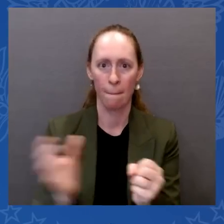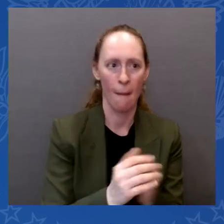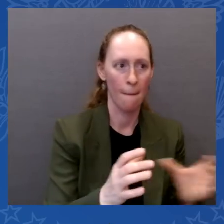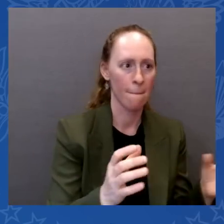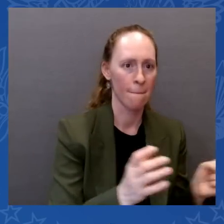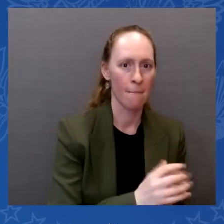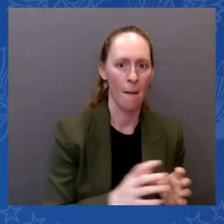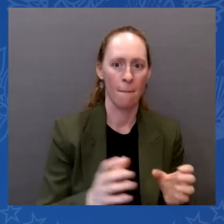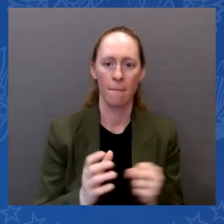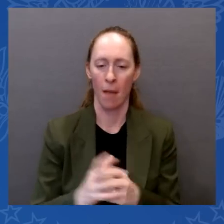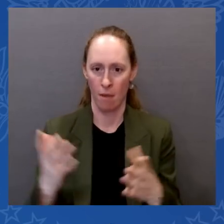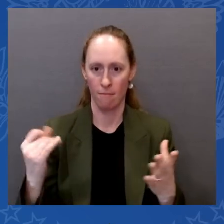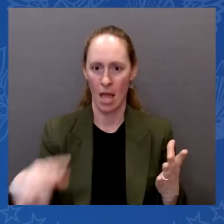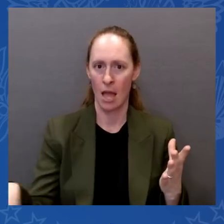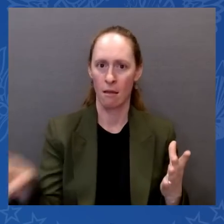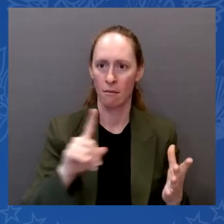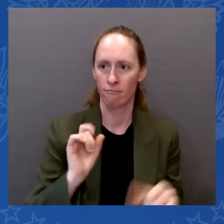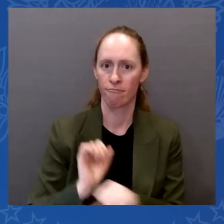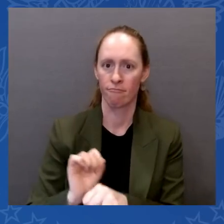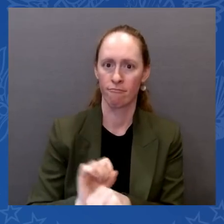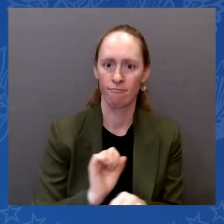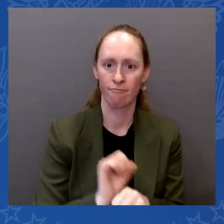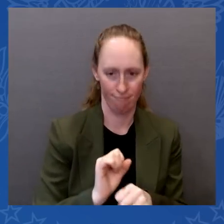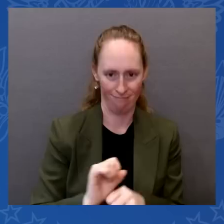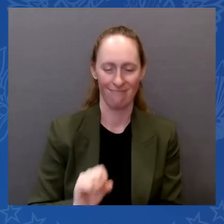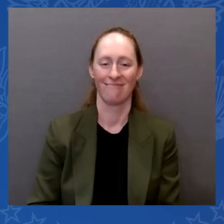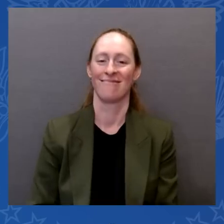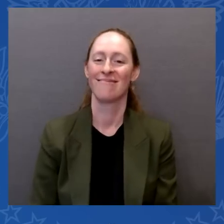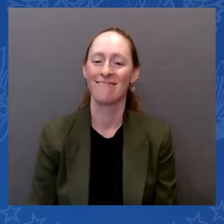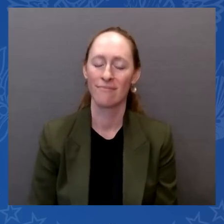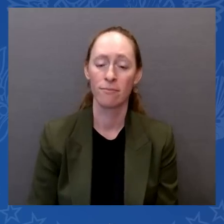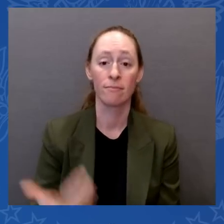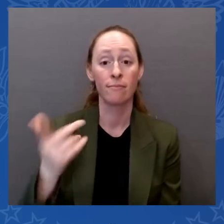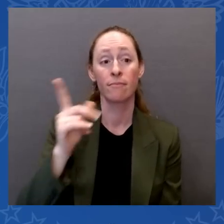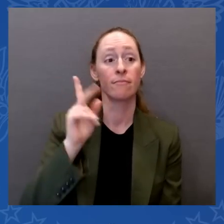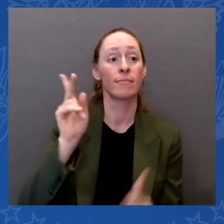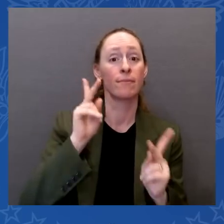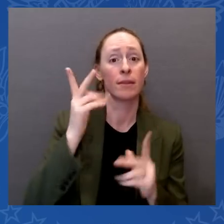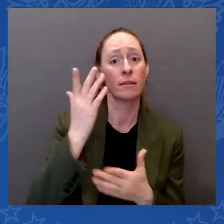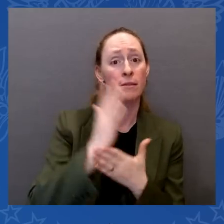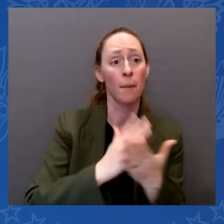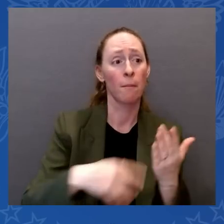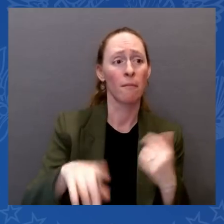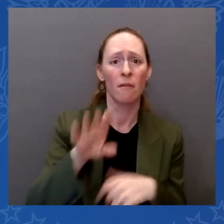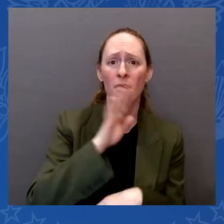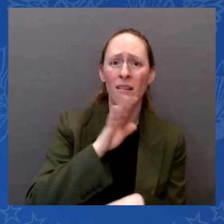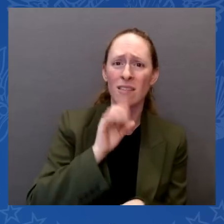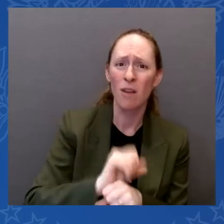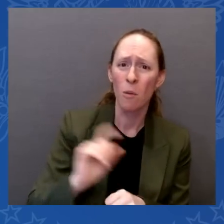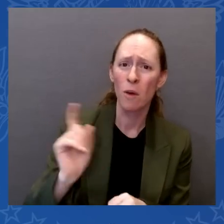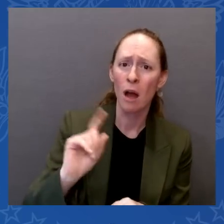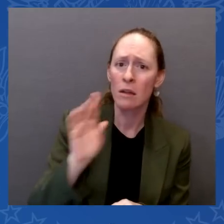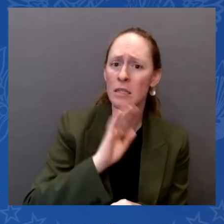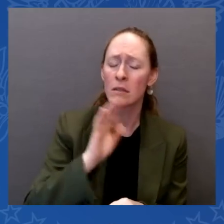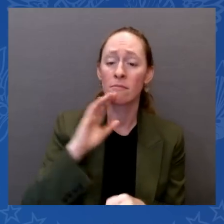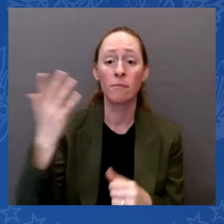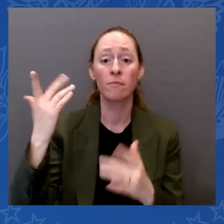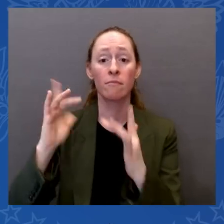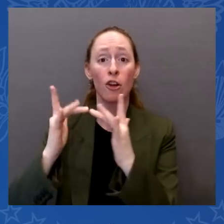high-speed Internet, construction, electrification of all those new electric vehicles and batteries, improvements to the electric grid.